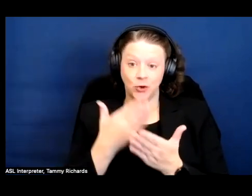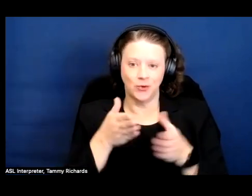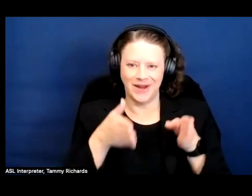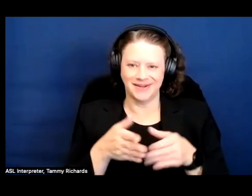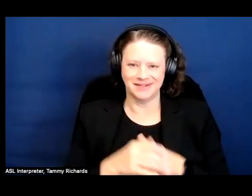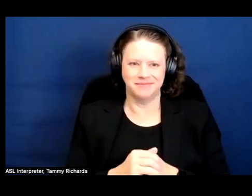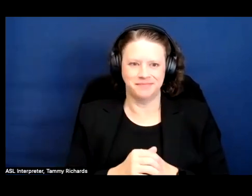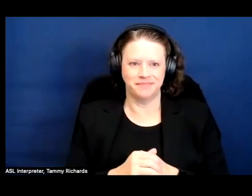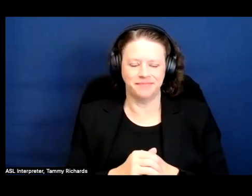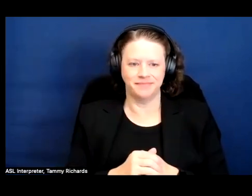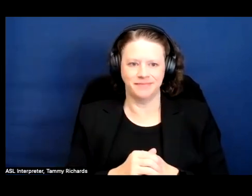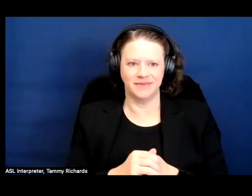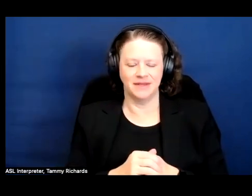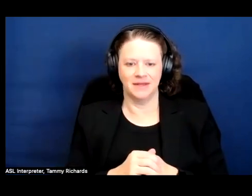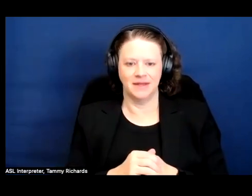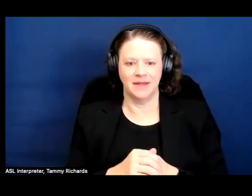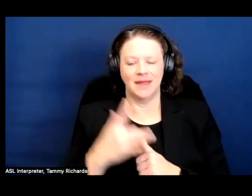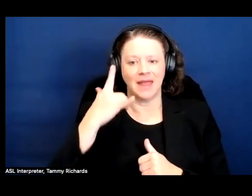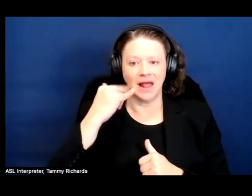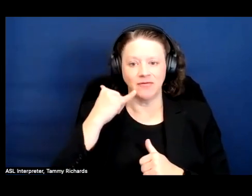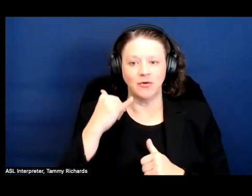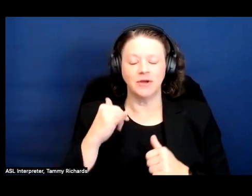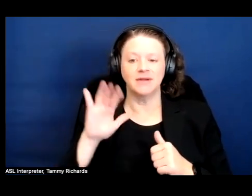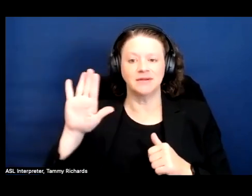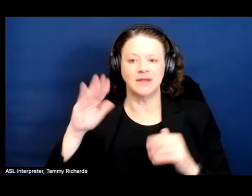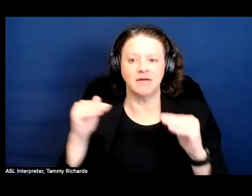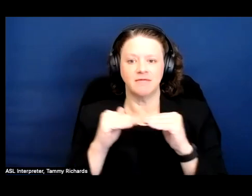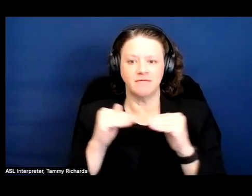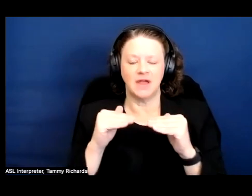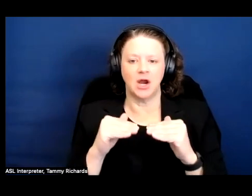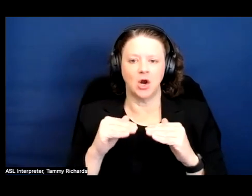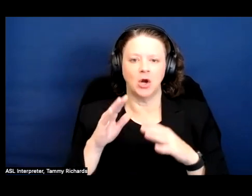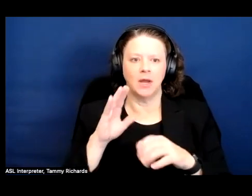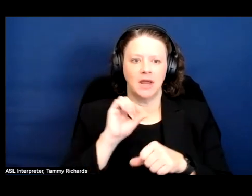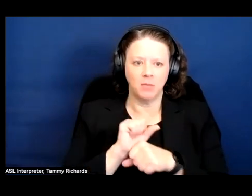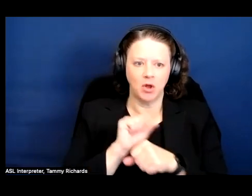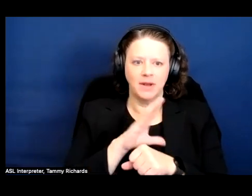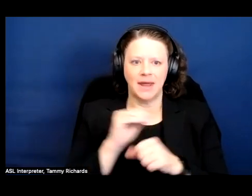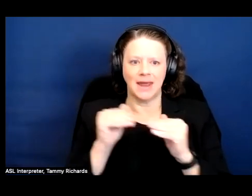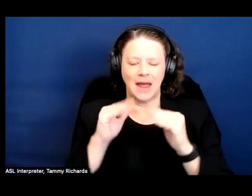Because folks on rental assistance and in particular throughout this presentation